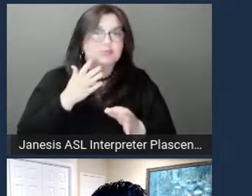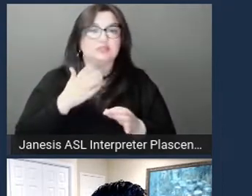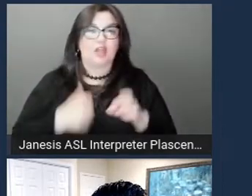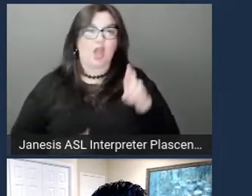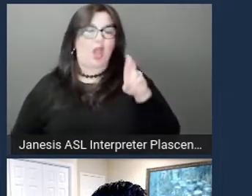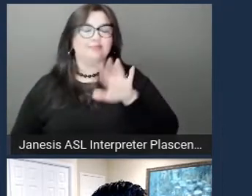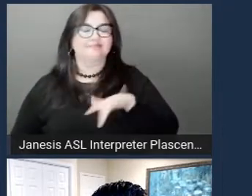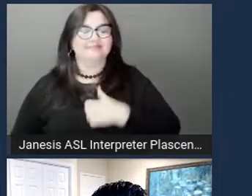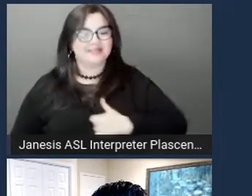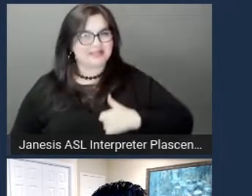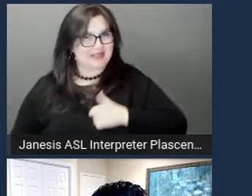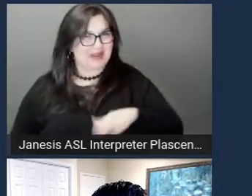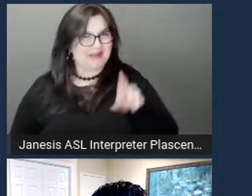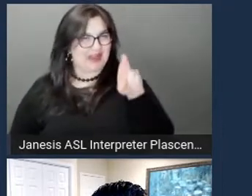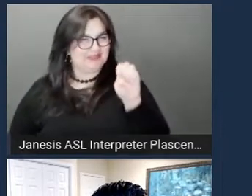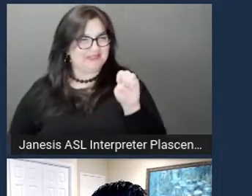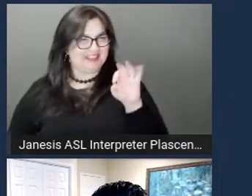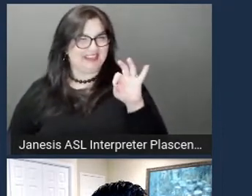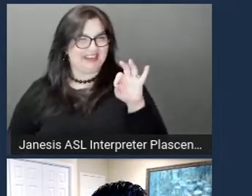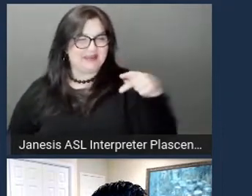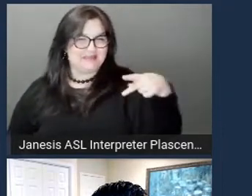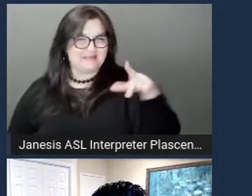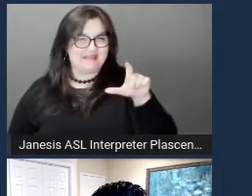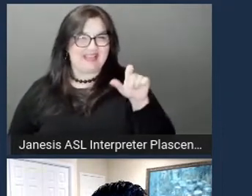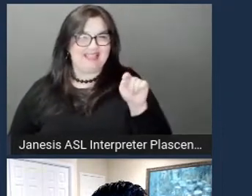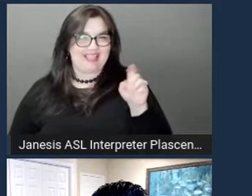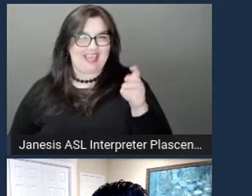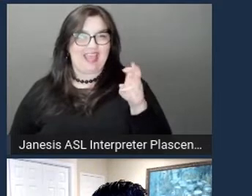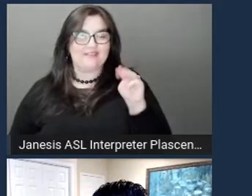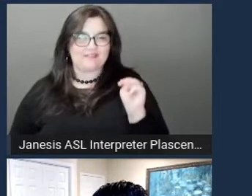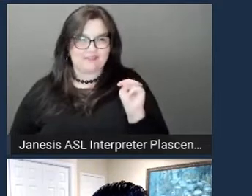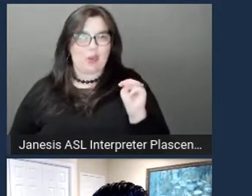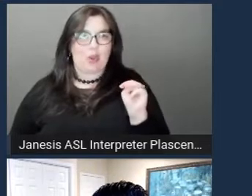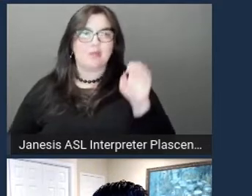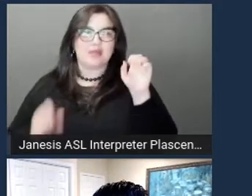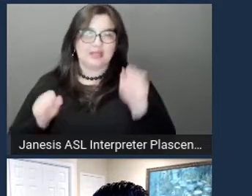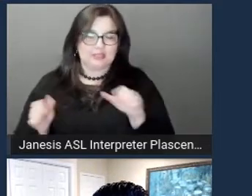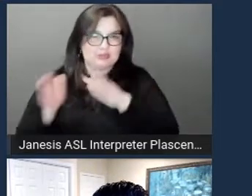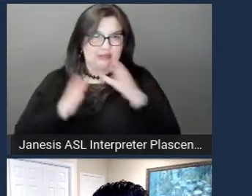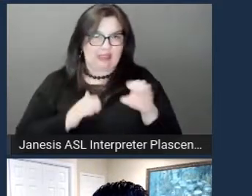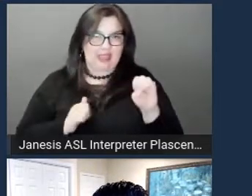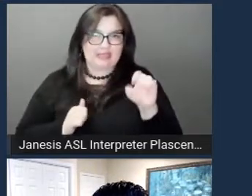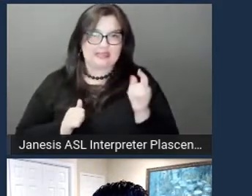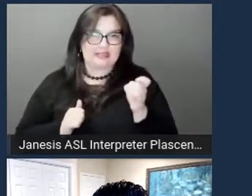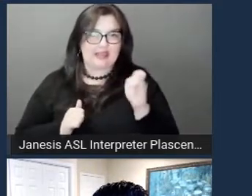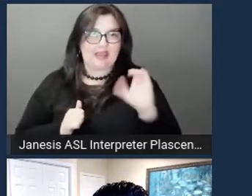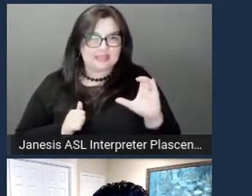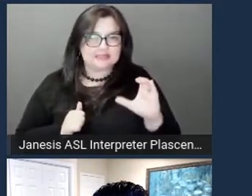is saying that the station that you could replatform into AWS Elastic Beanstalk, and you can use this tool specified here,